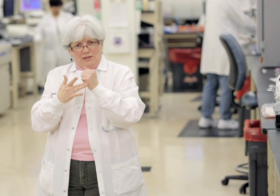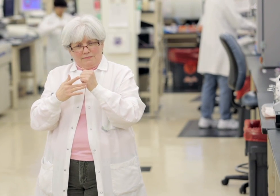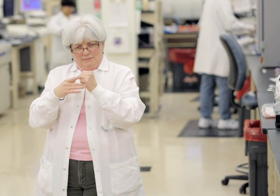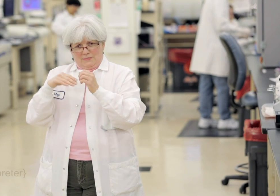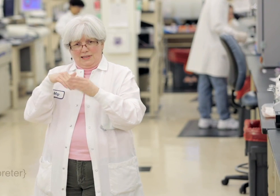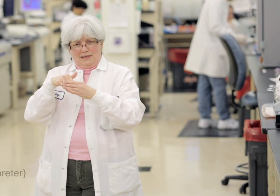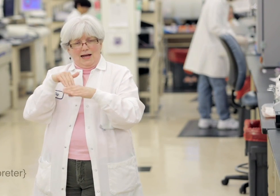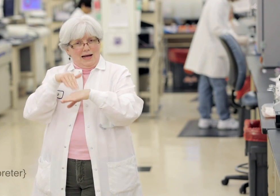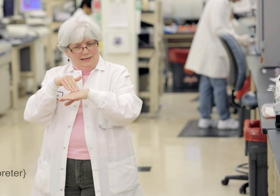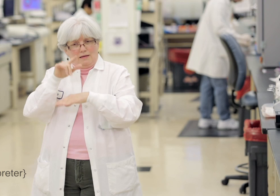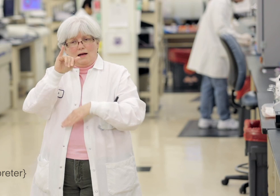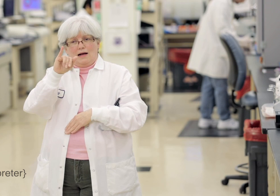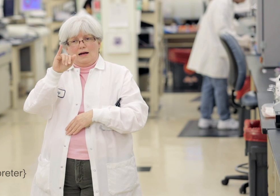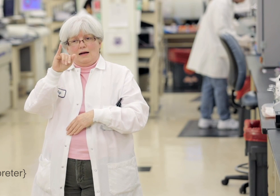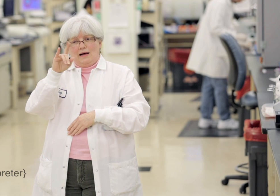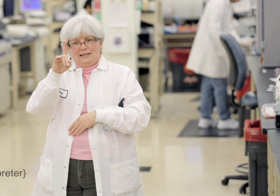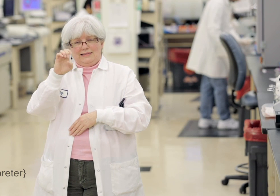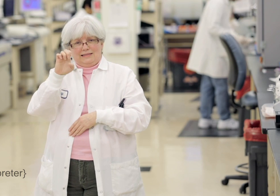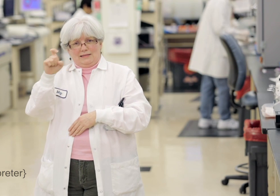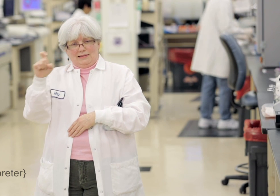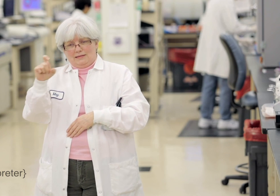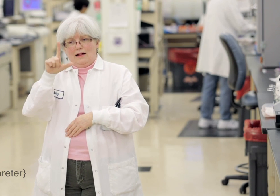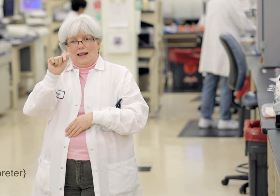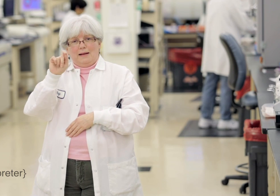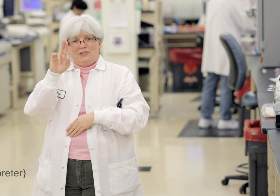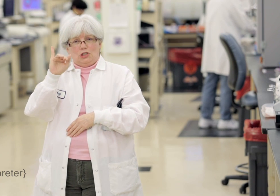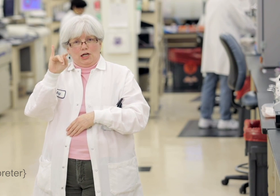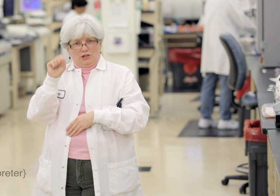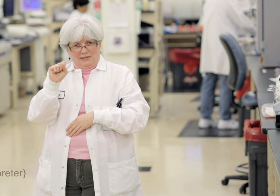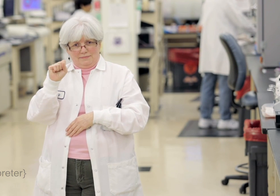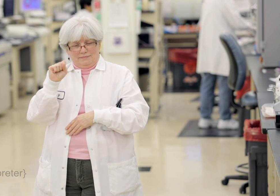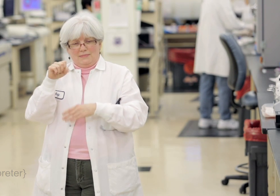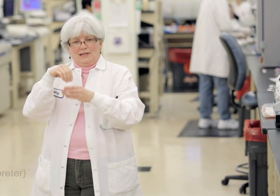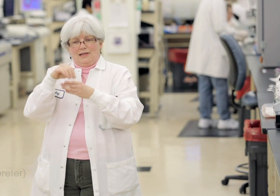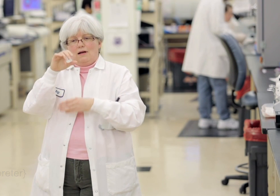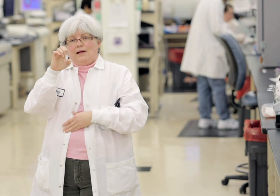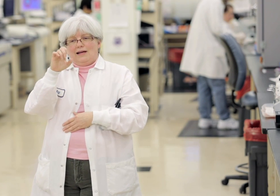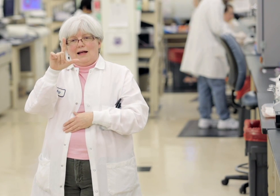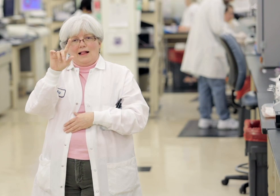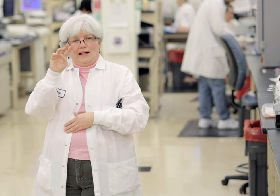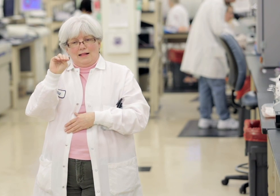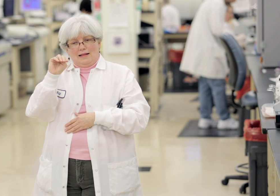My name is Meg Tupa-Lo. I'm a lab technician at IDEXX Laboratories in Elmhurst, Illinois.